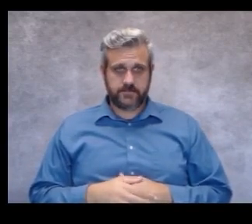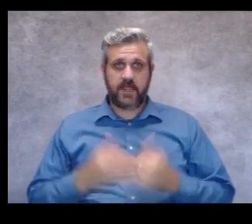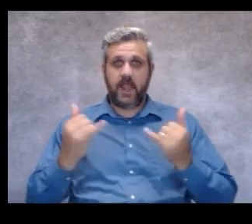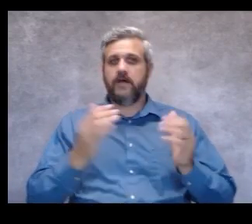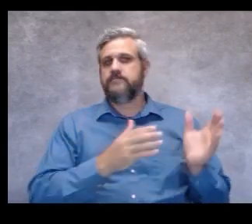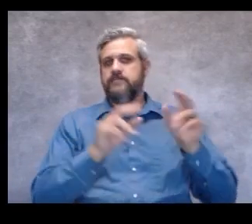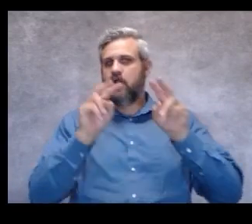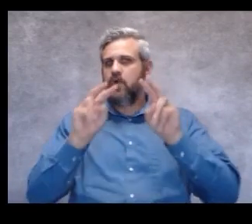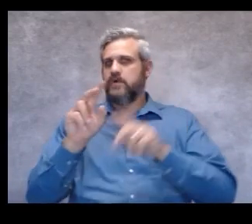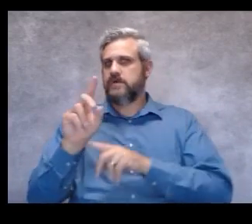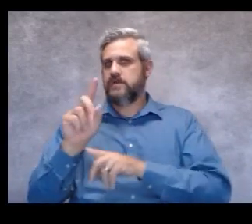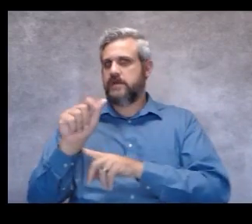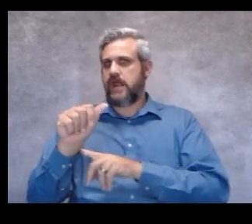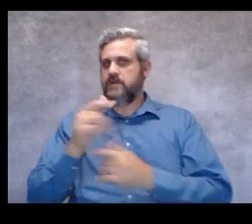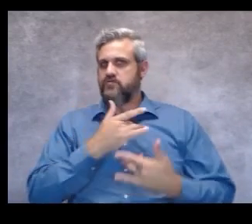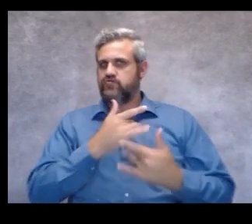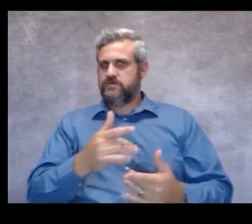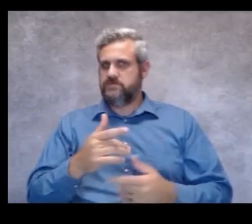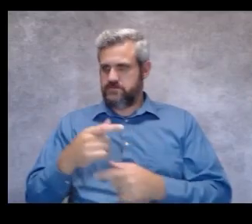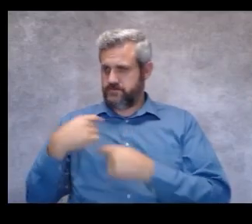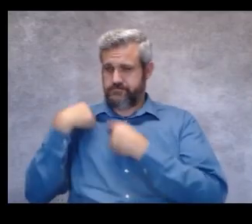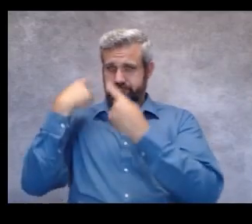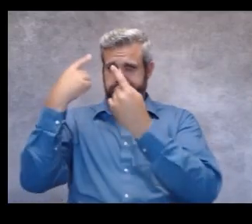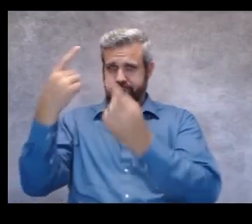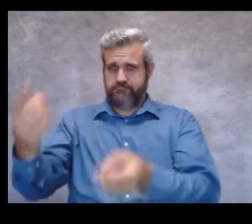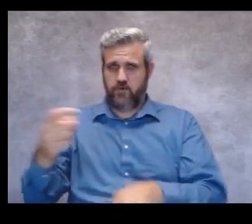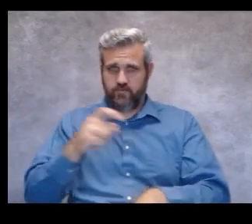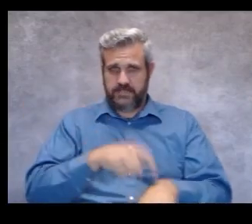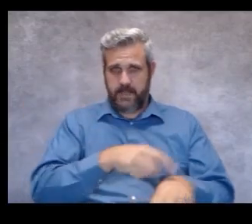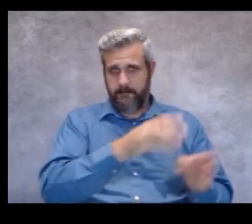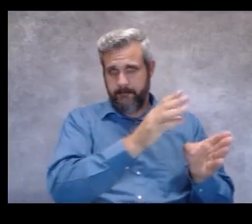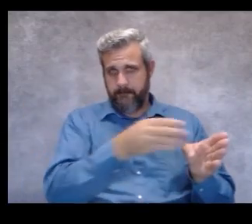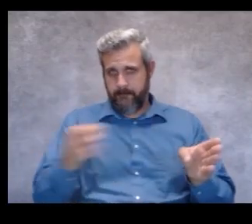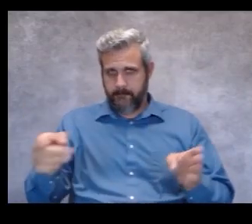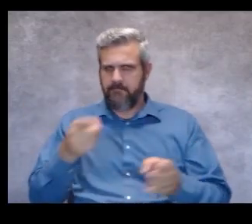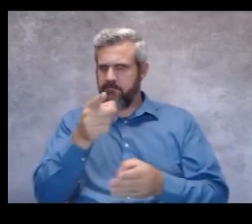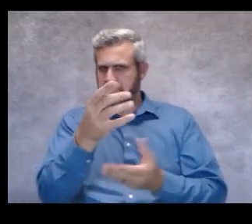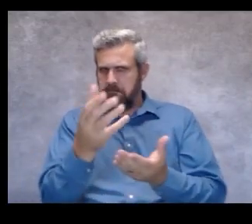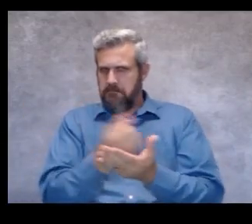Now let's look at data trends over time. I will give you a minute to review the